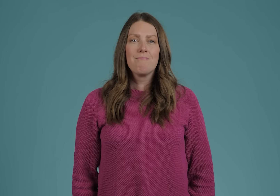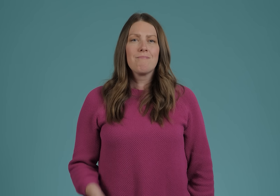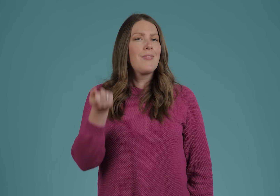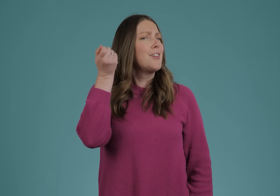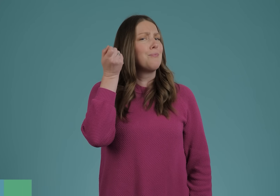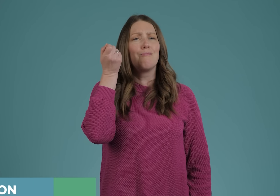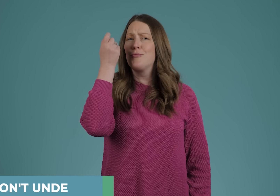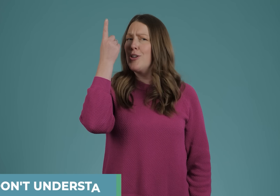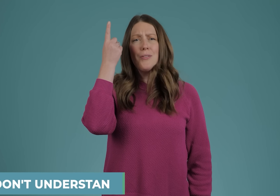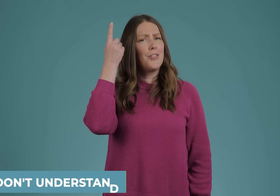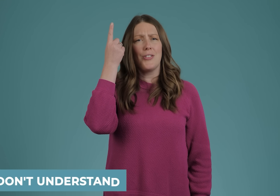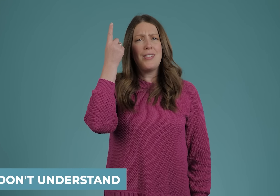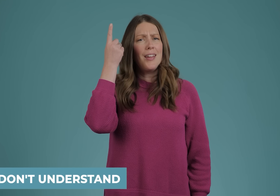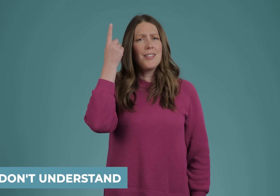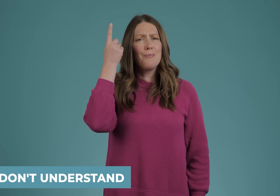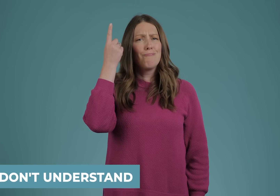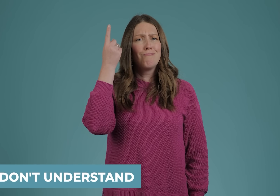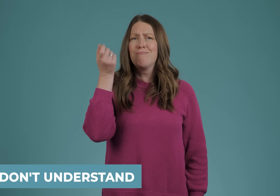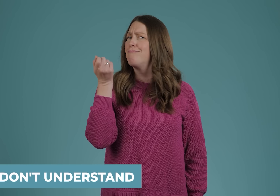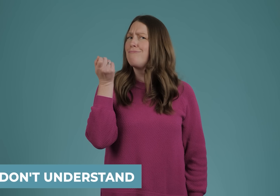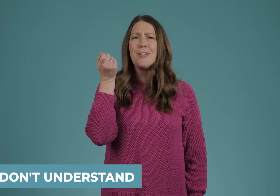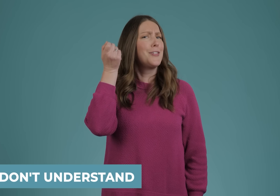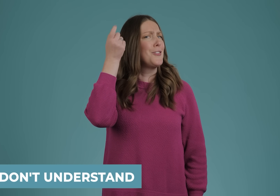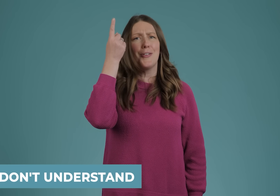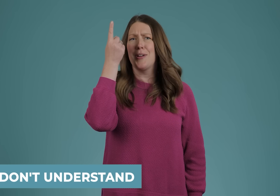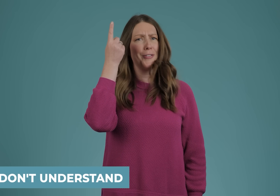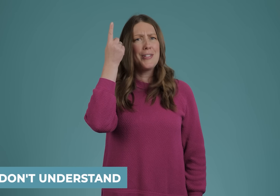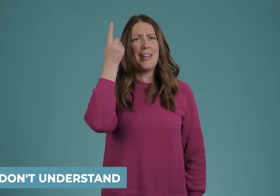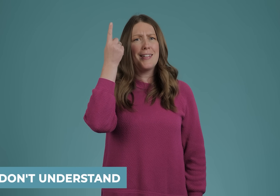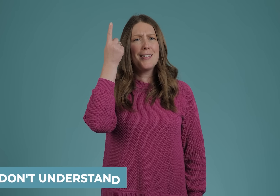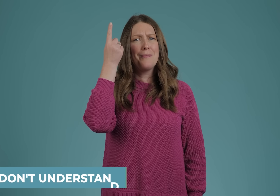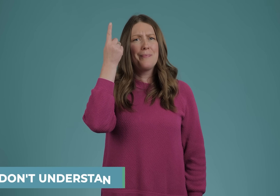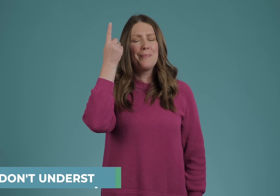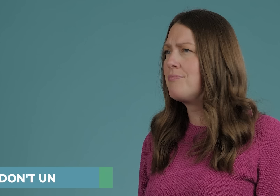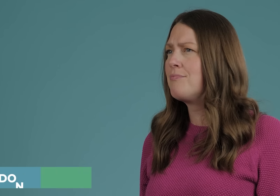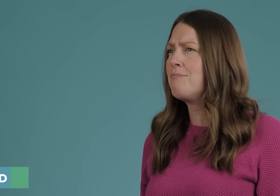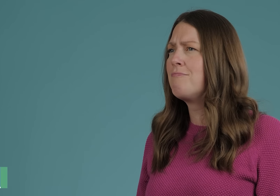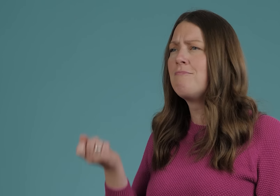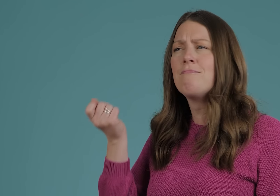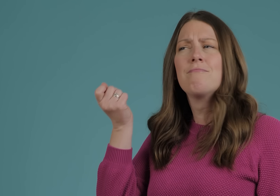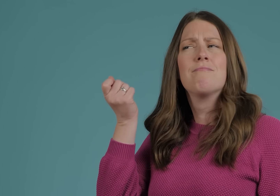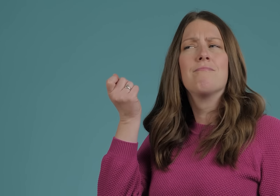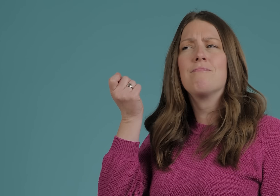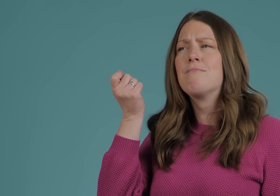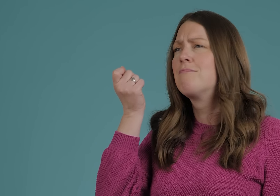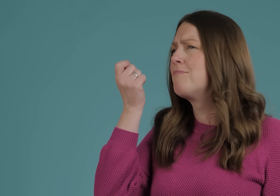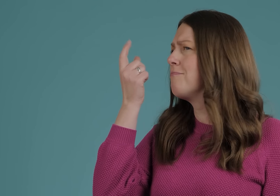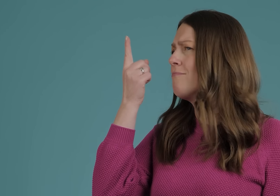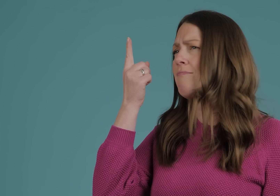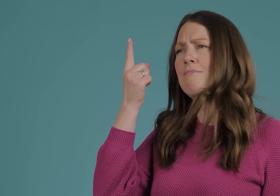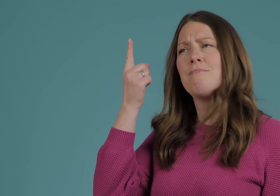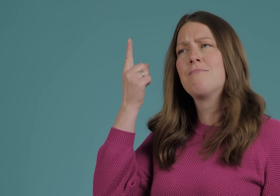Don't understand This is the sign Understand